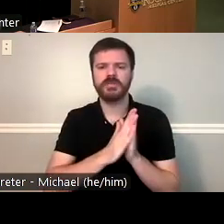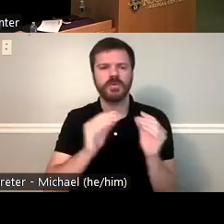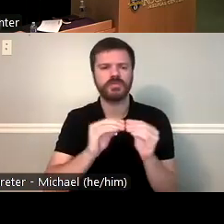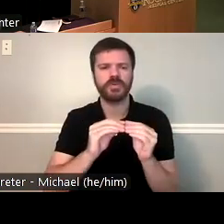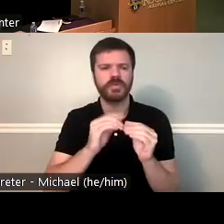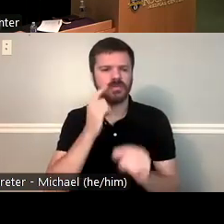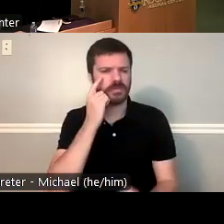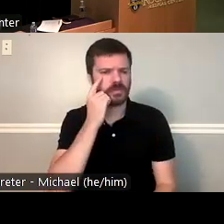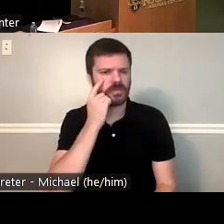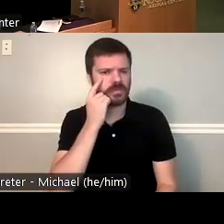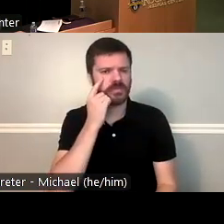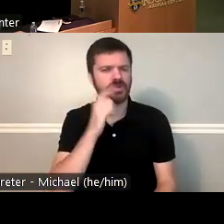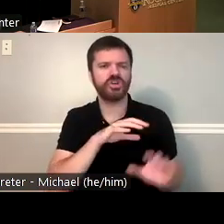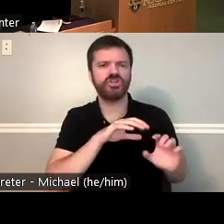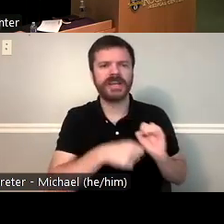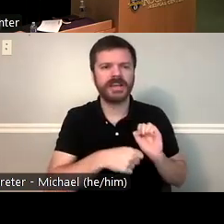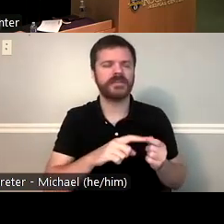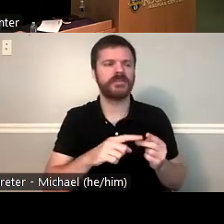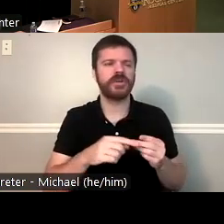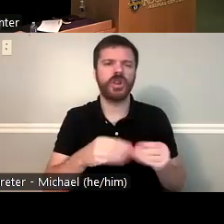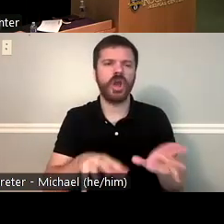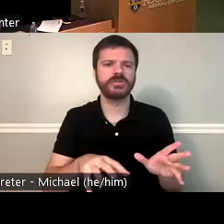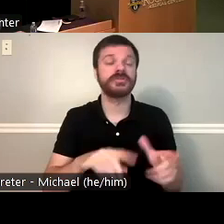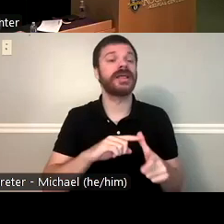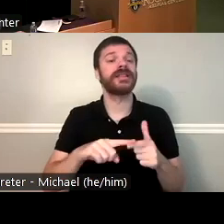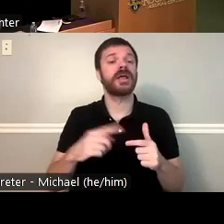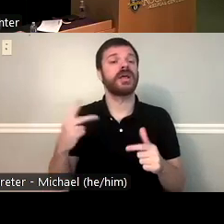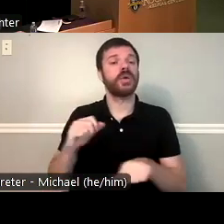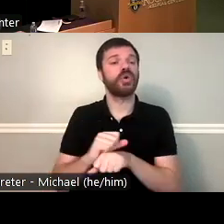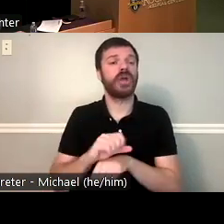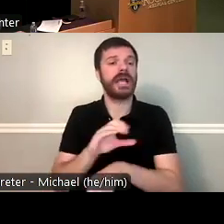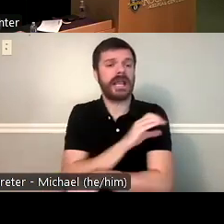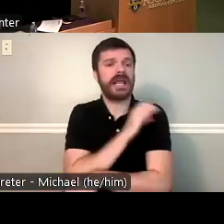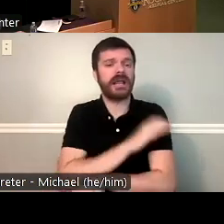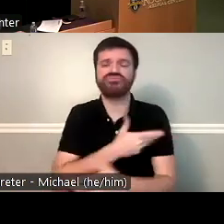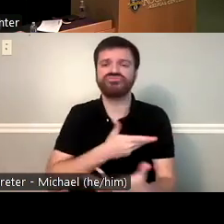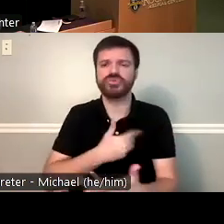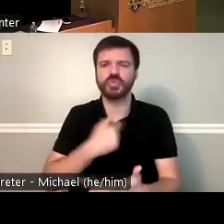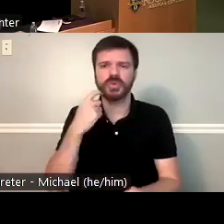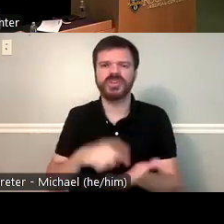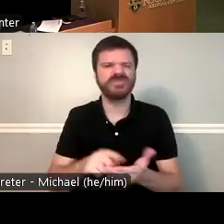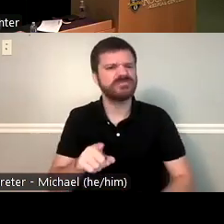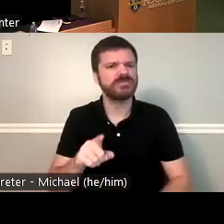we were working clinically we would notice that there were grief issues that had been unattended